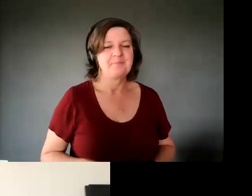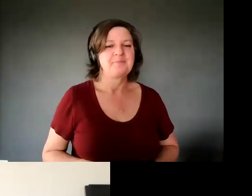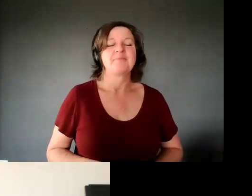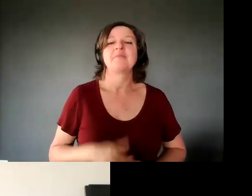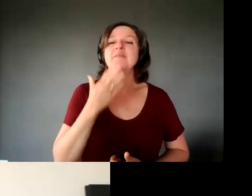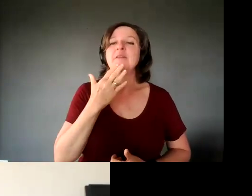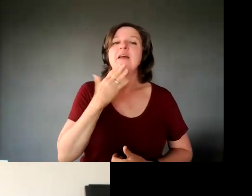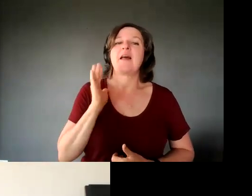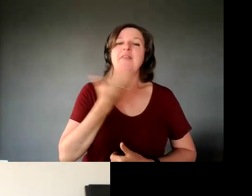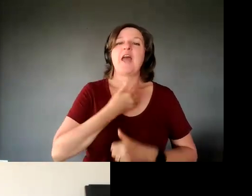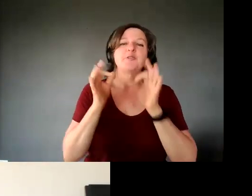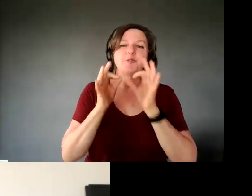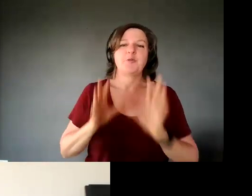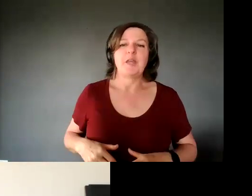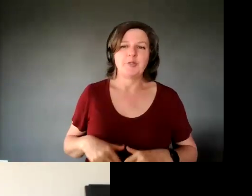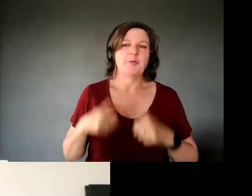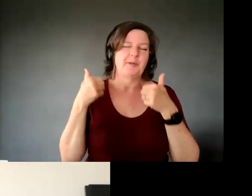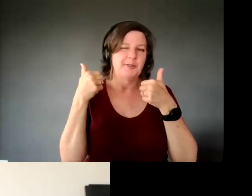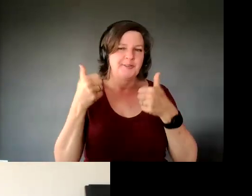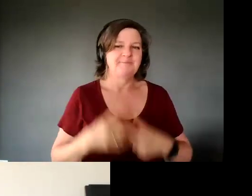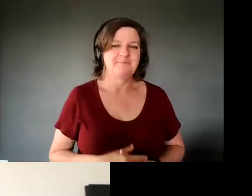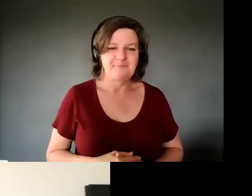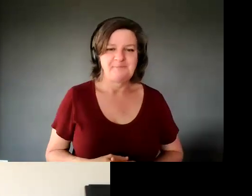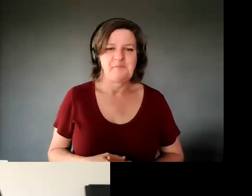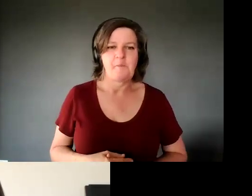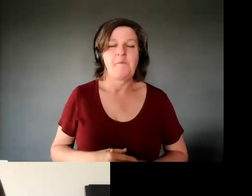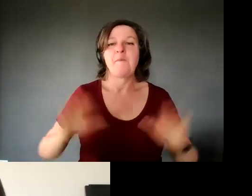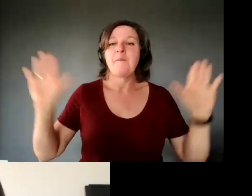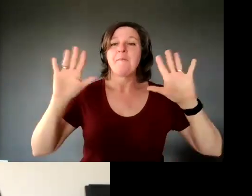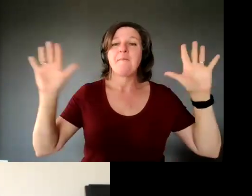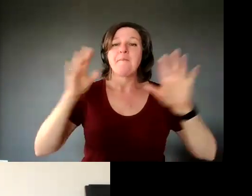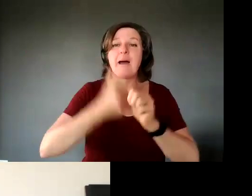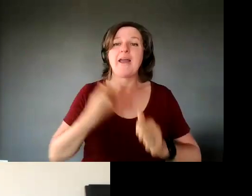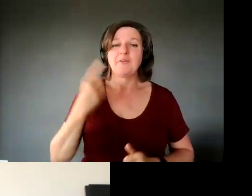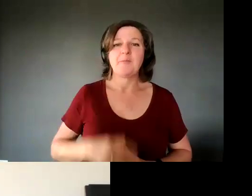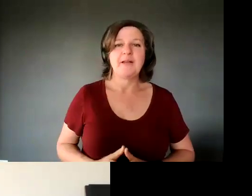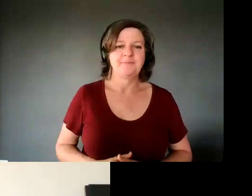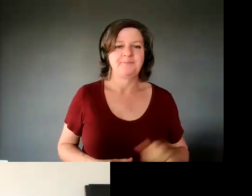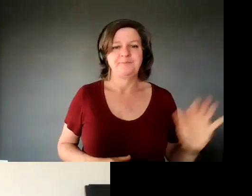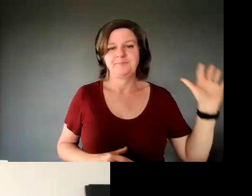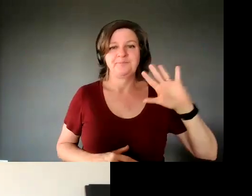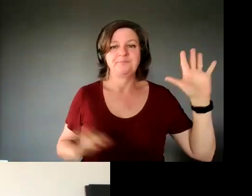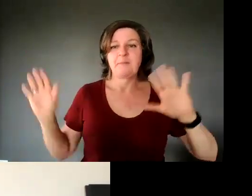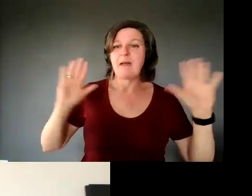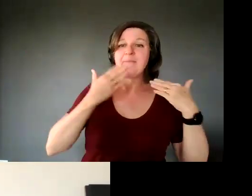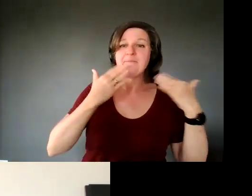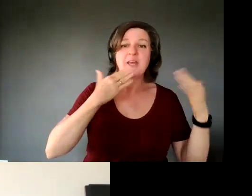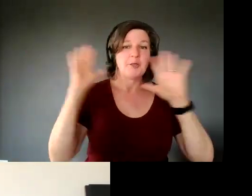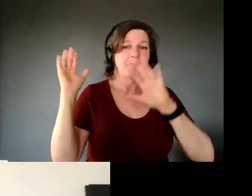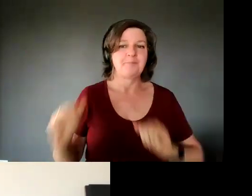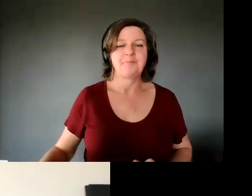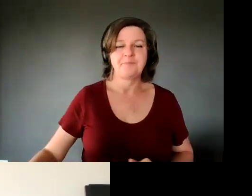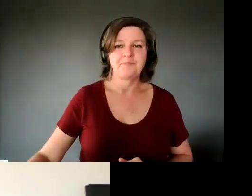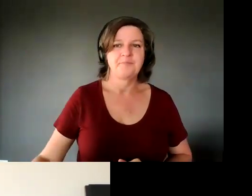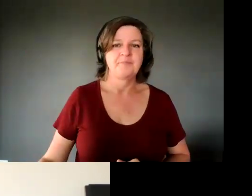to our interpreters. Bye, everyone. >> KEELY CAT WELLS: Bye. Thank you.